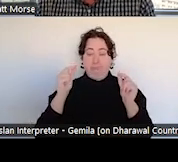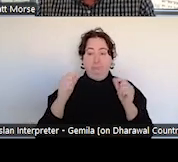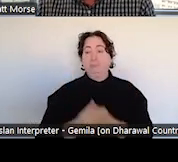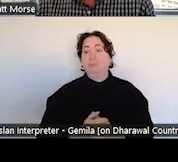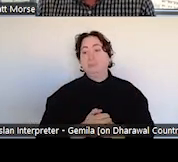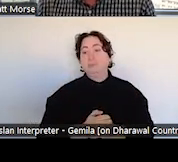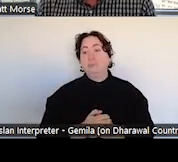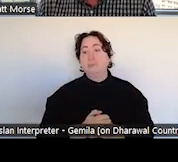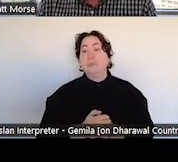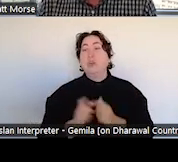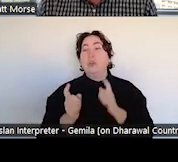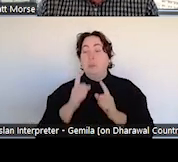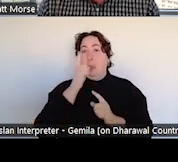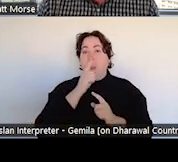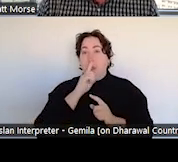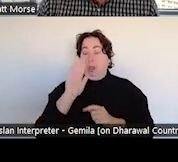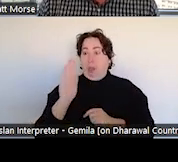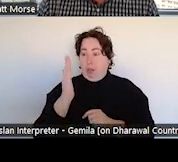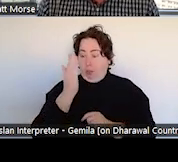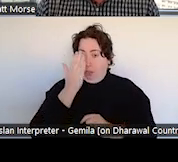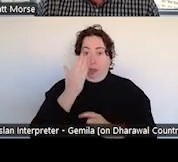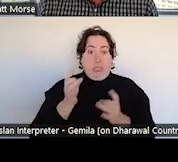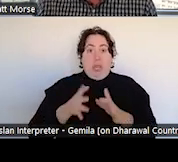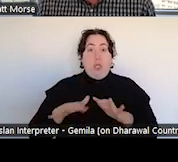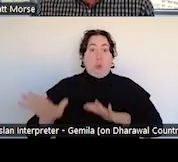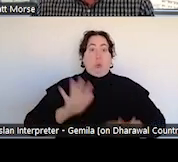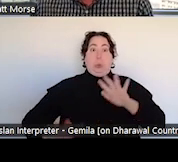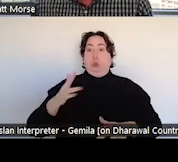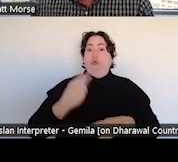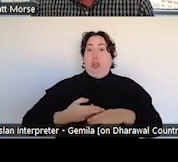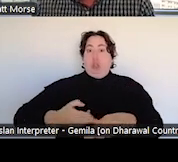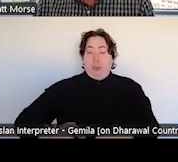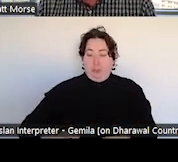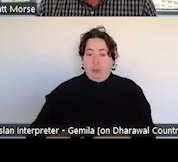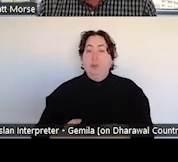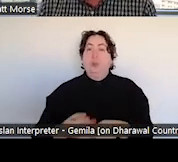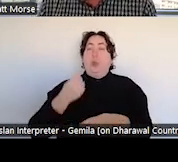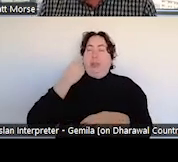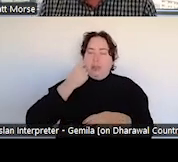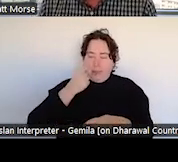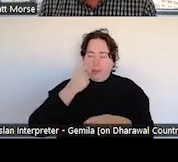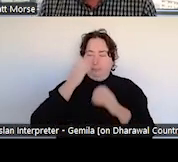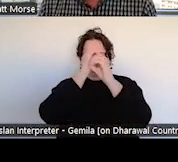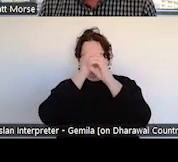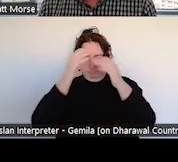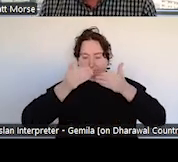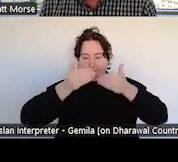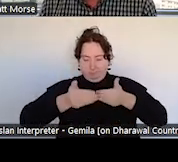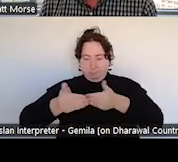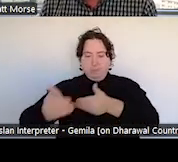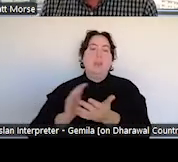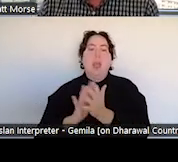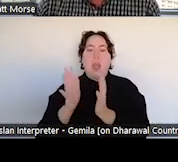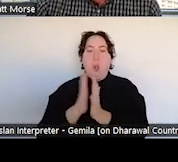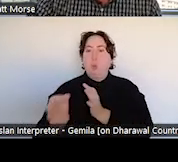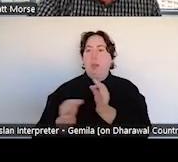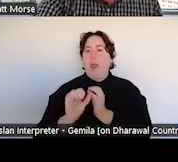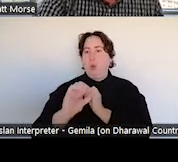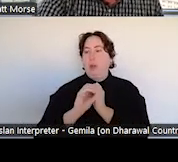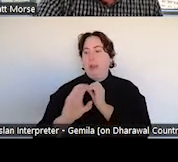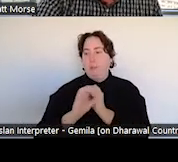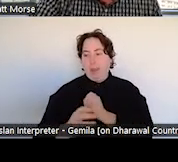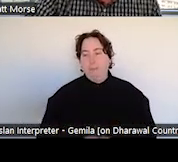a rush towards the end. So think about how you come at your campaign during that window.